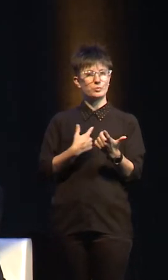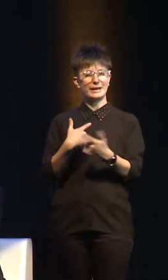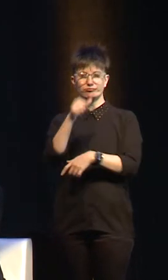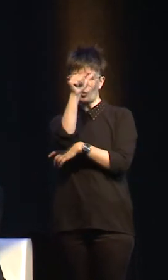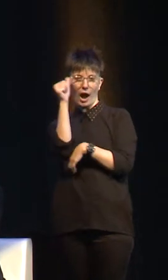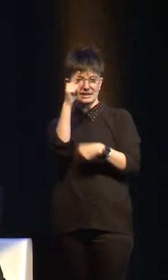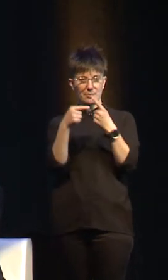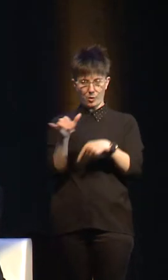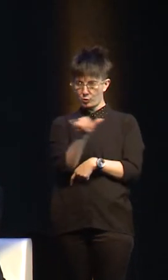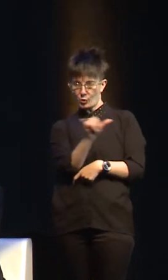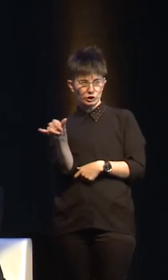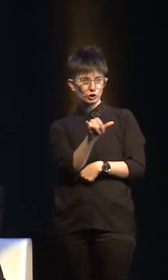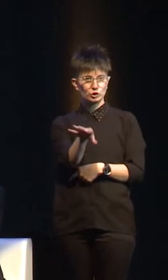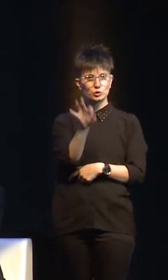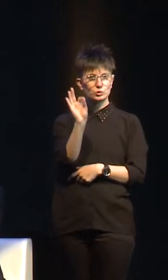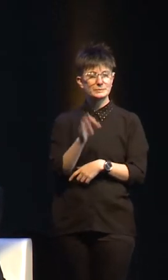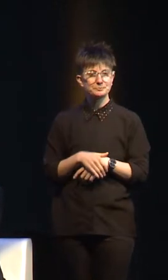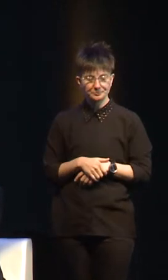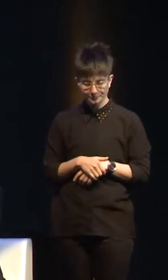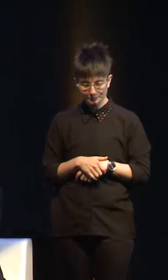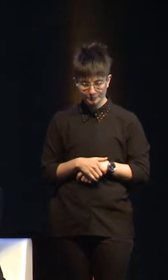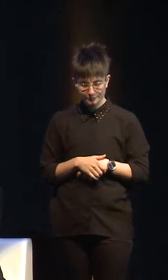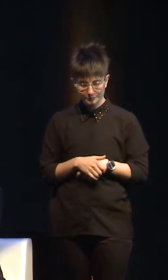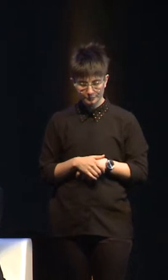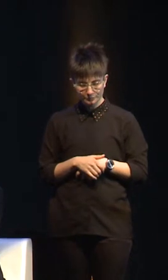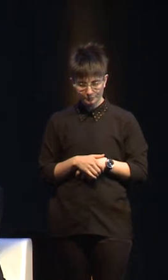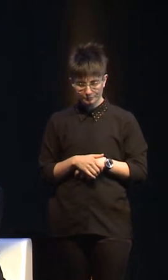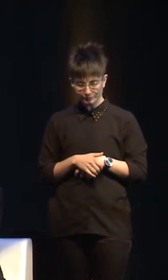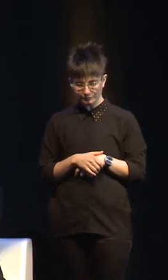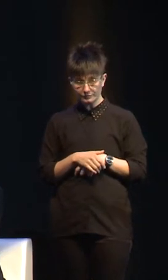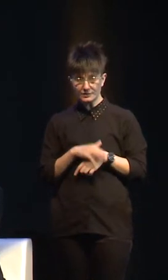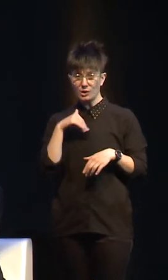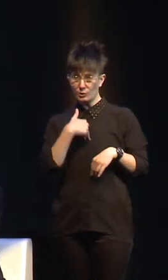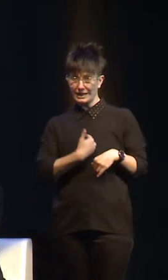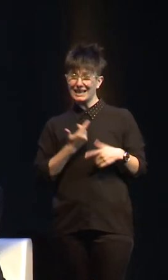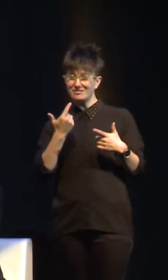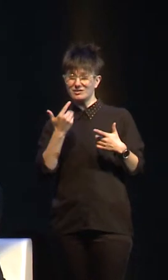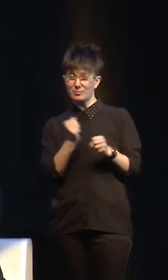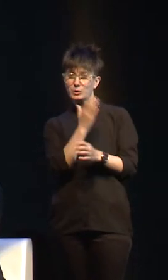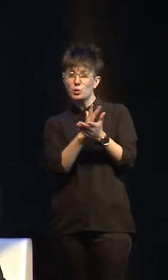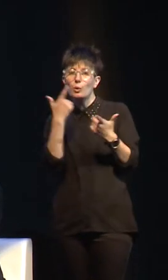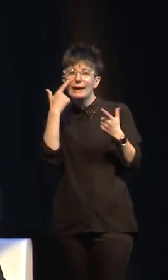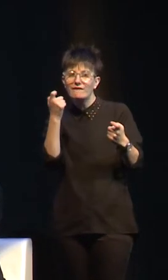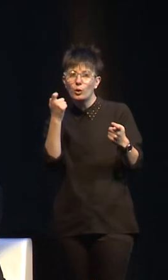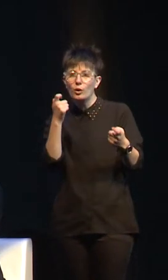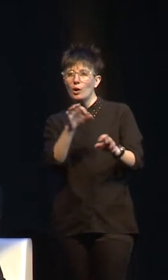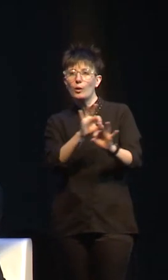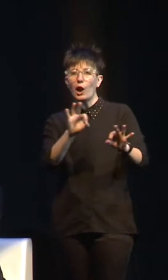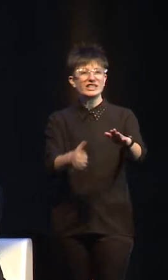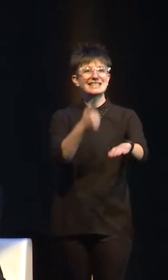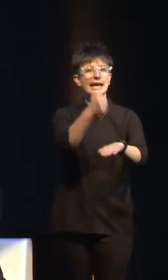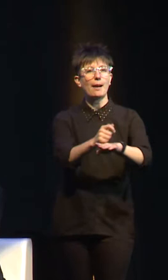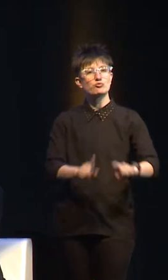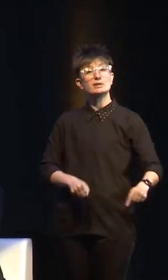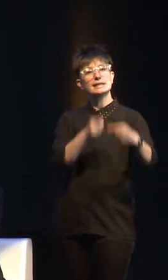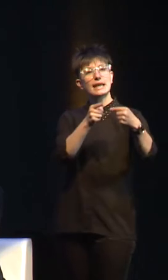we have to do is just be very careful about creating resistance. So I guess a big part